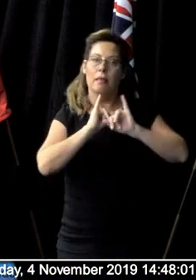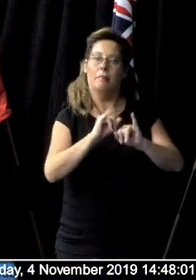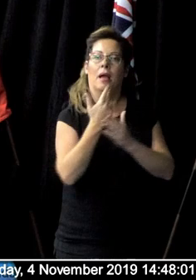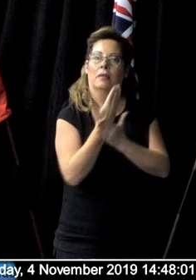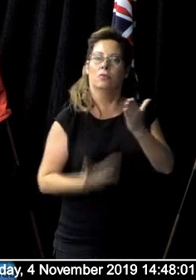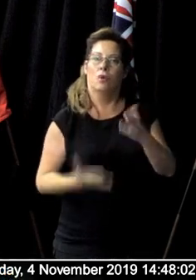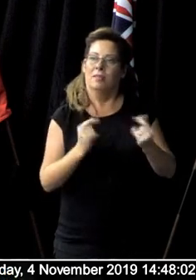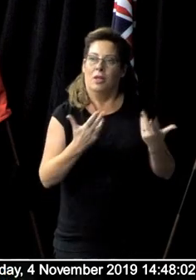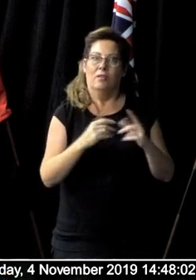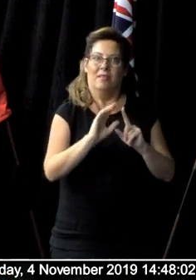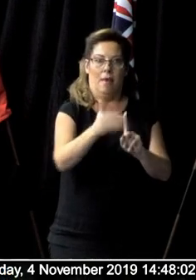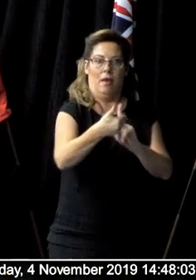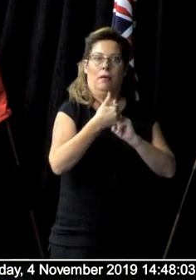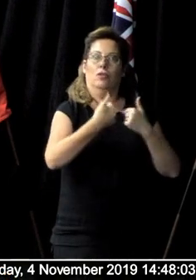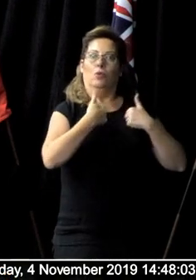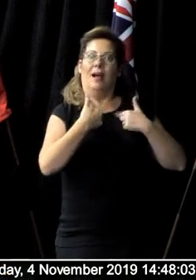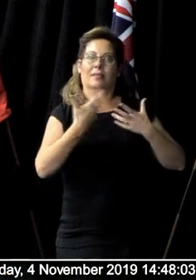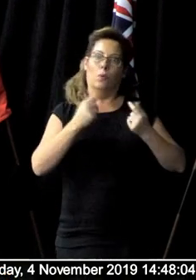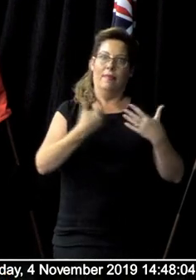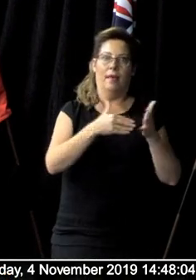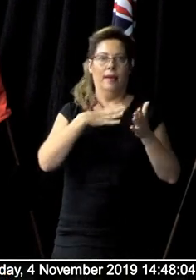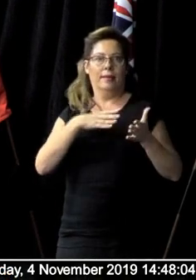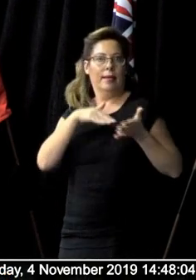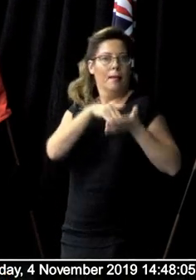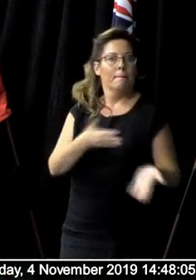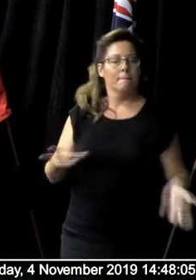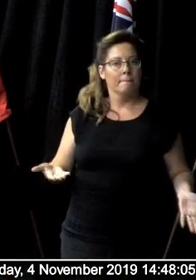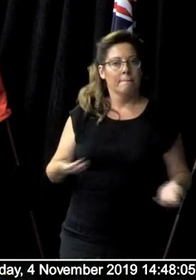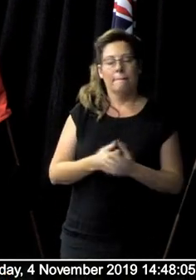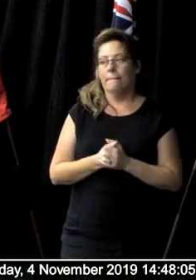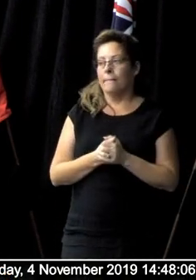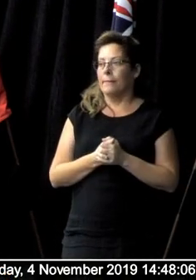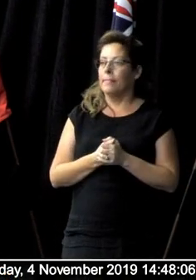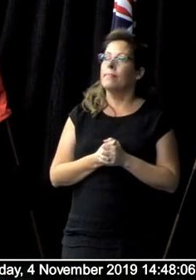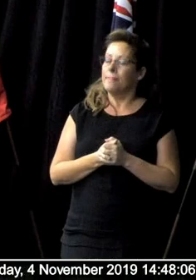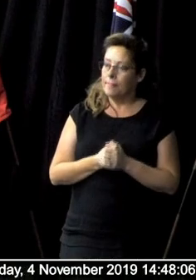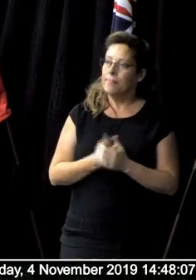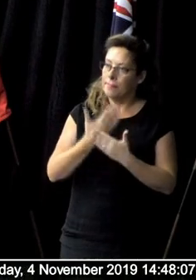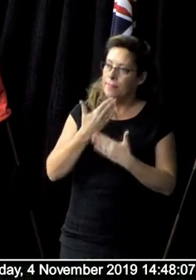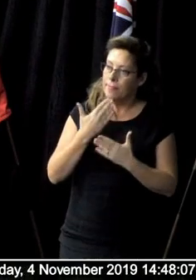Dr Bridle, another recurrent theme you’ve identified is student devaluation leading